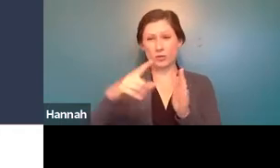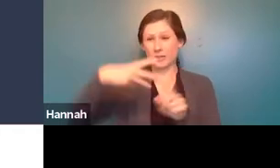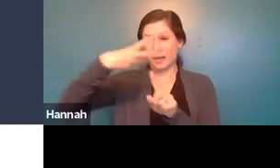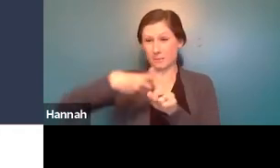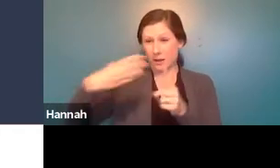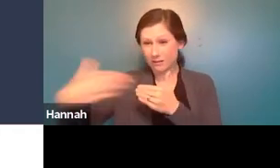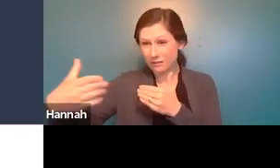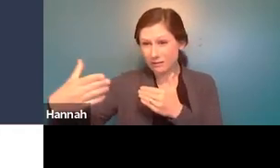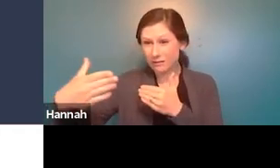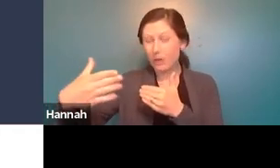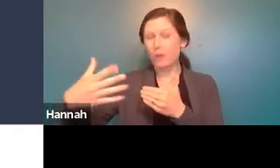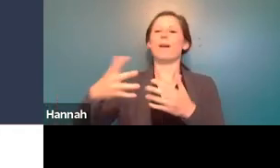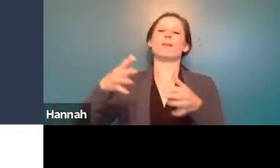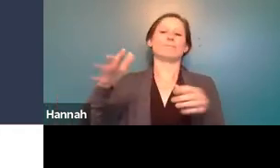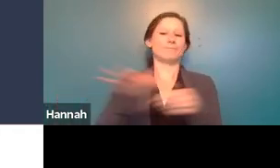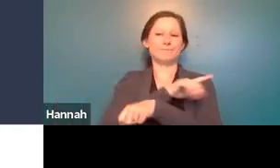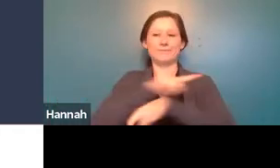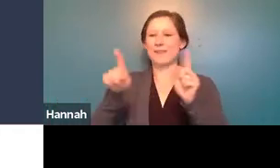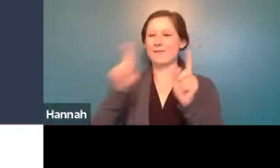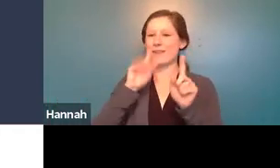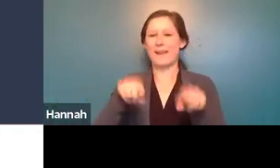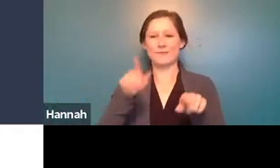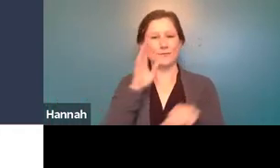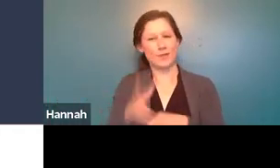from people as we start figuring out the best way to engage.